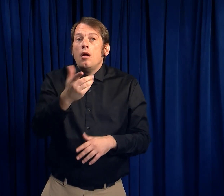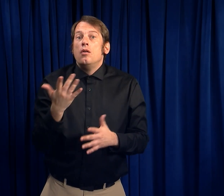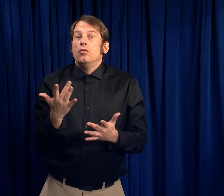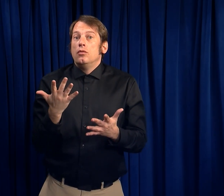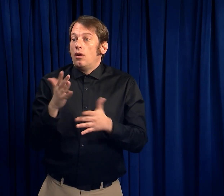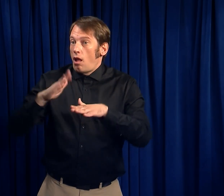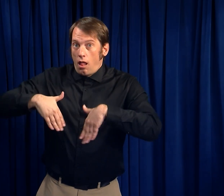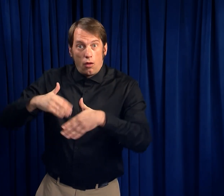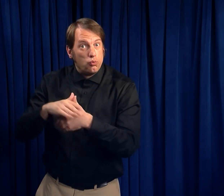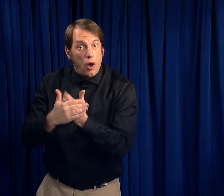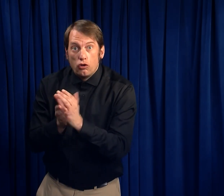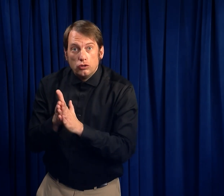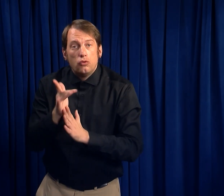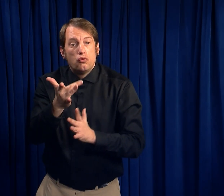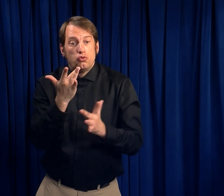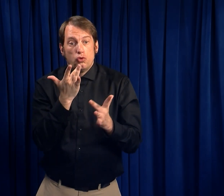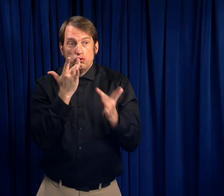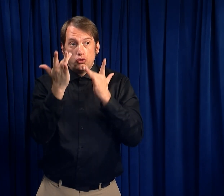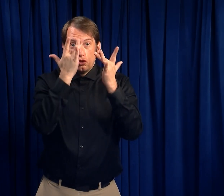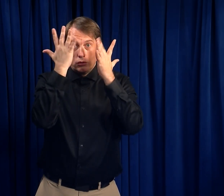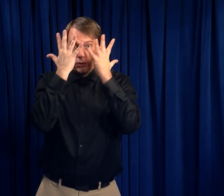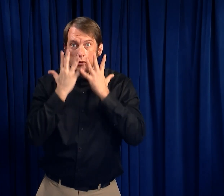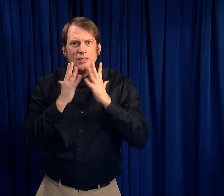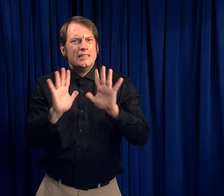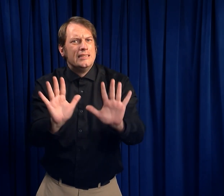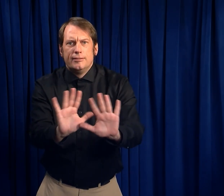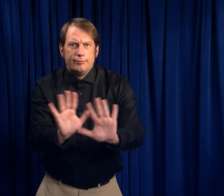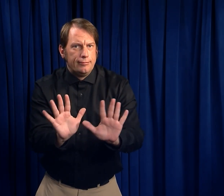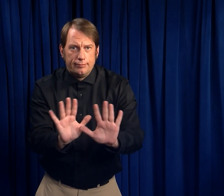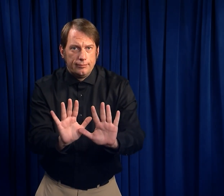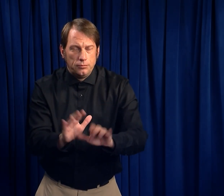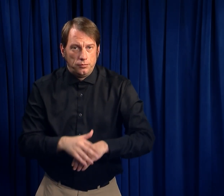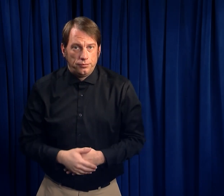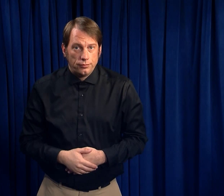Avoid touching your eyes, nose, and mouth with unwashed hands.